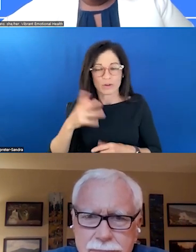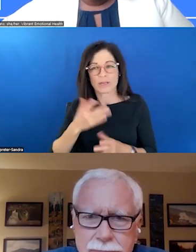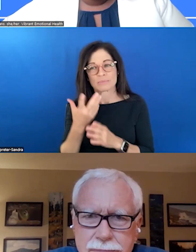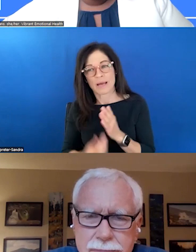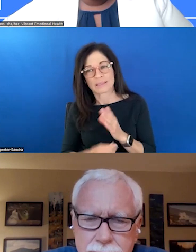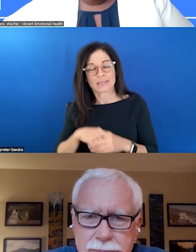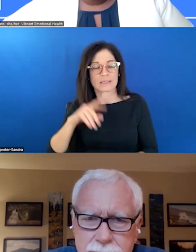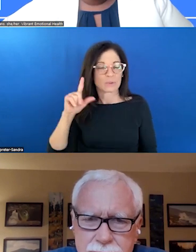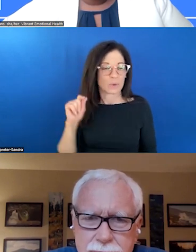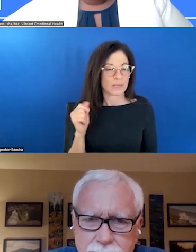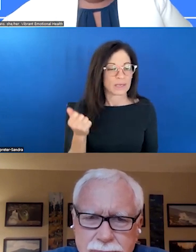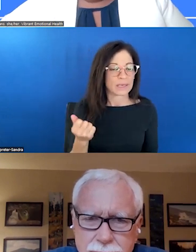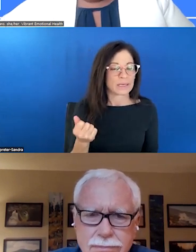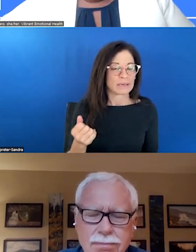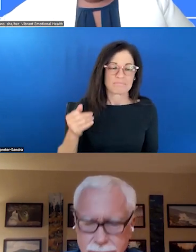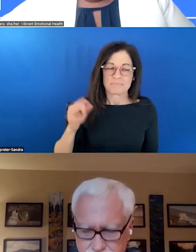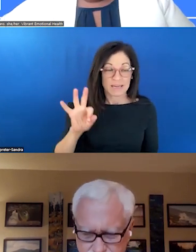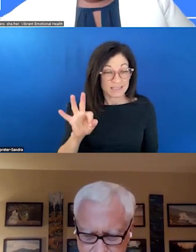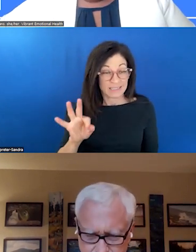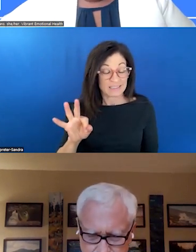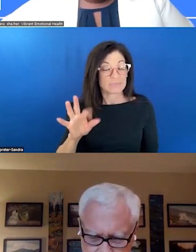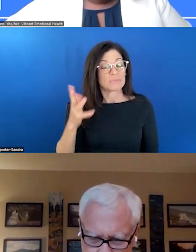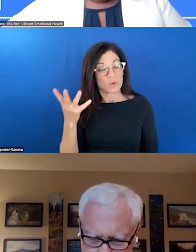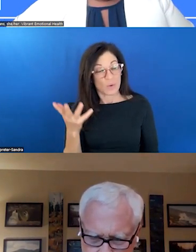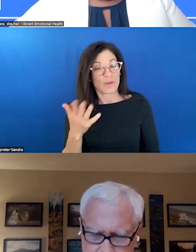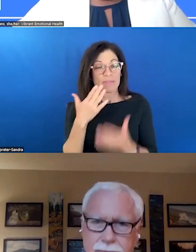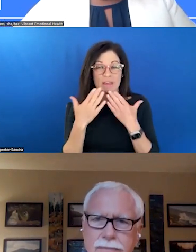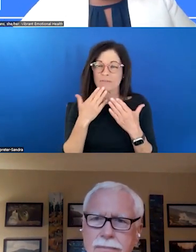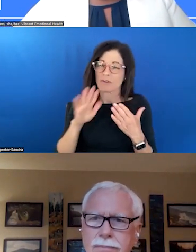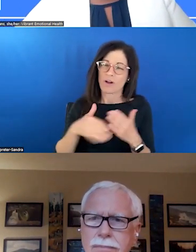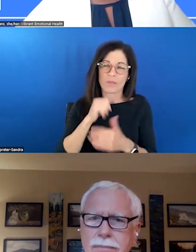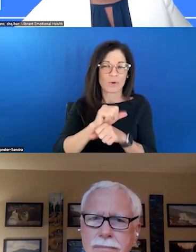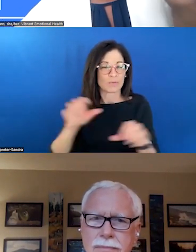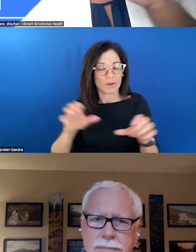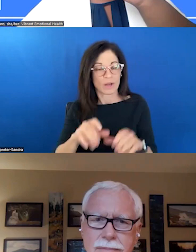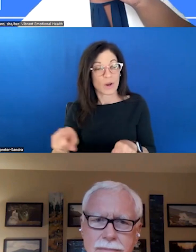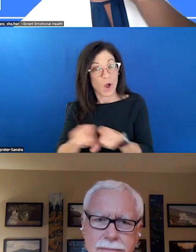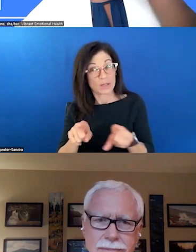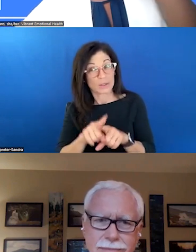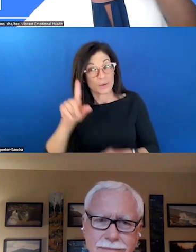WELL DONE. THANK YOU FOR ALL OF THE WORK THAT YOU HAVE DONE. YOU ARE ALSO A LEGEND IN THIS FIELD.